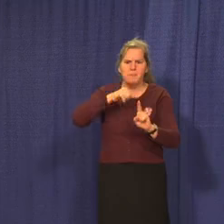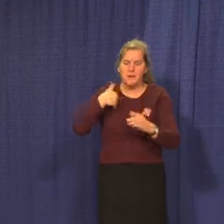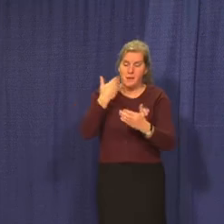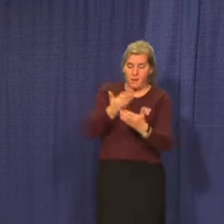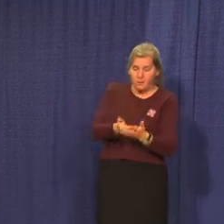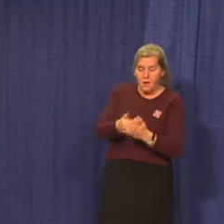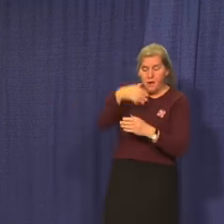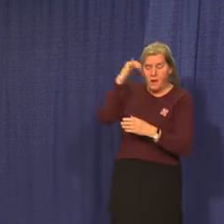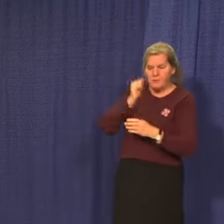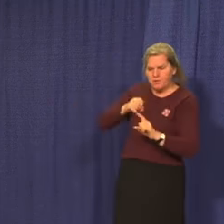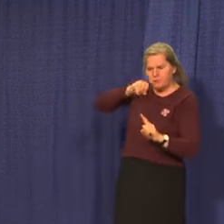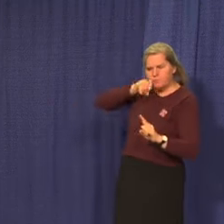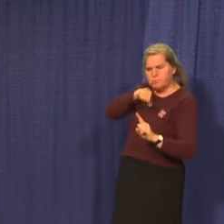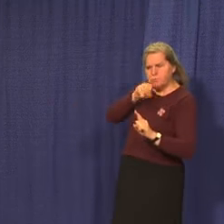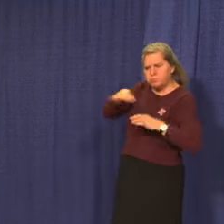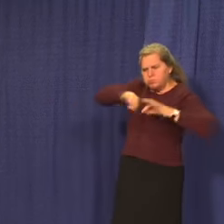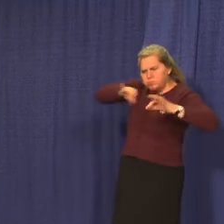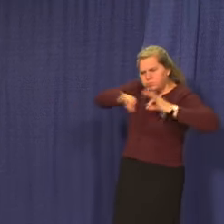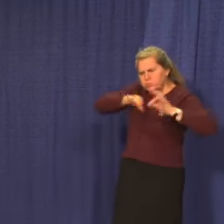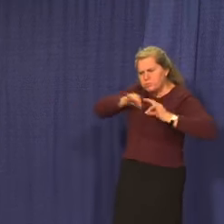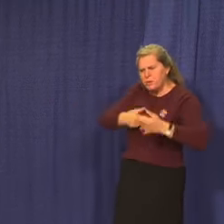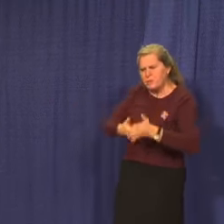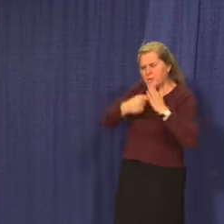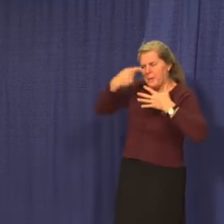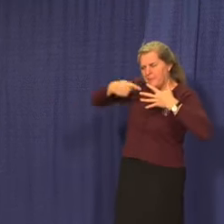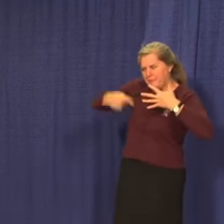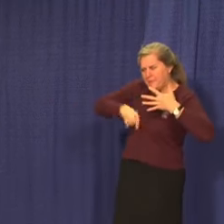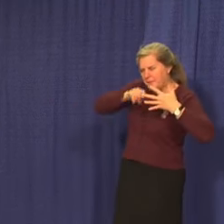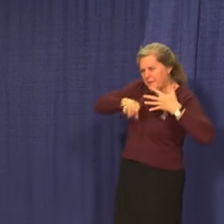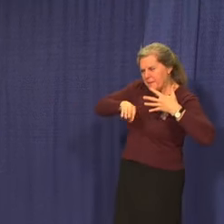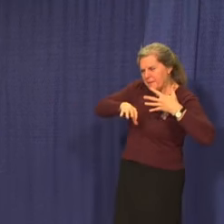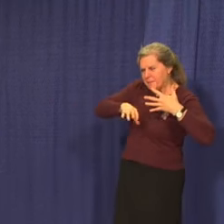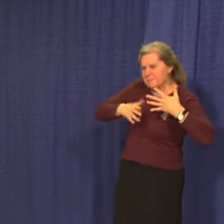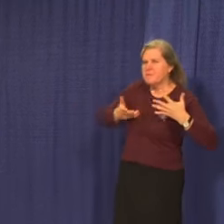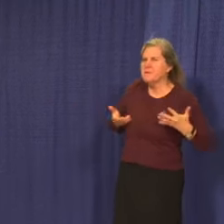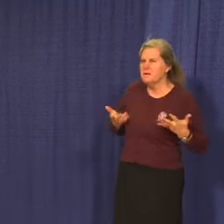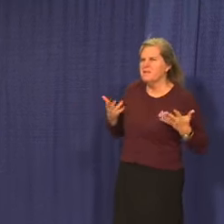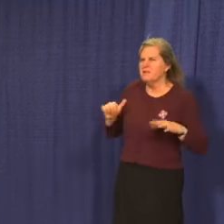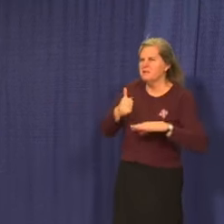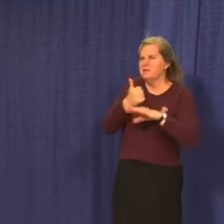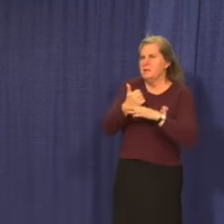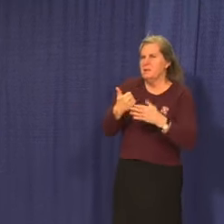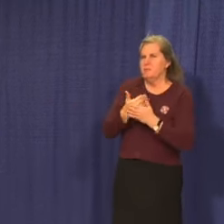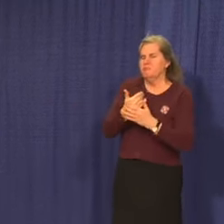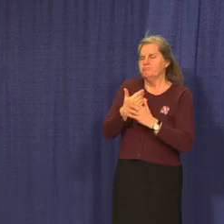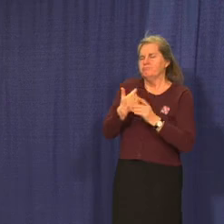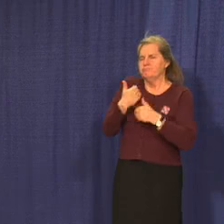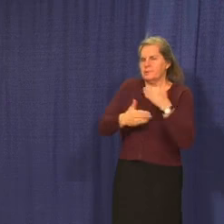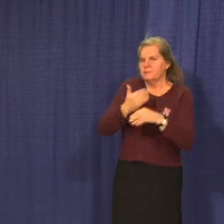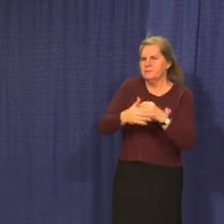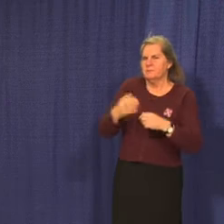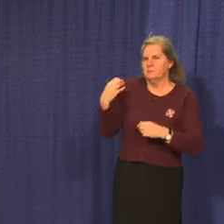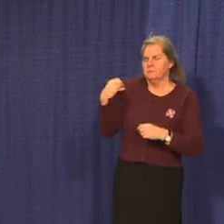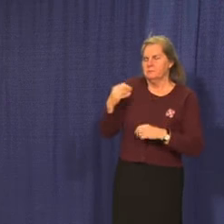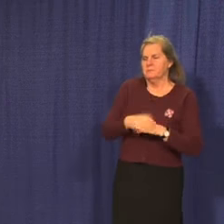UPDATED REQUIREMENTS. THIS DECISION WAS NOT MADE LIGHTLY. WE KNOW THAT REINSTATING SELF